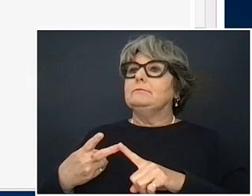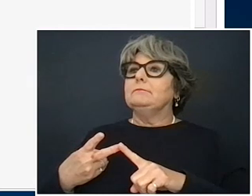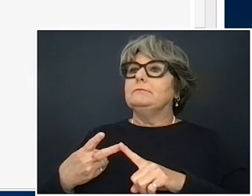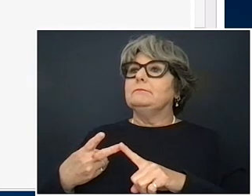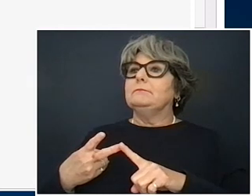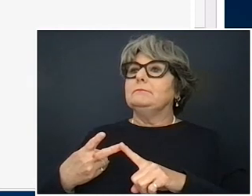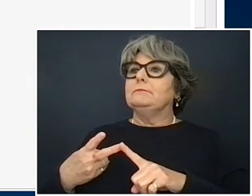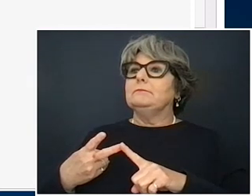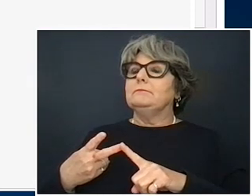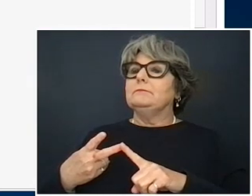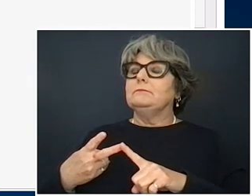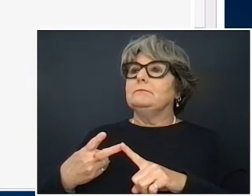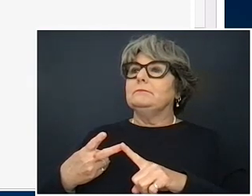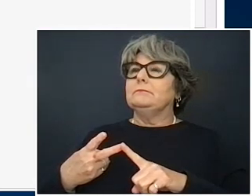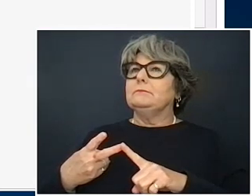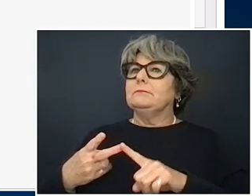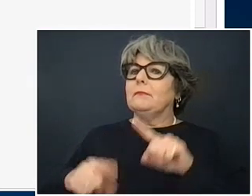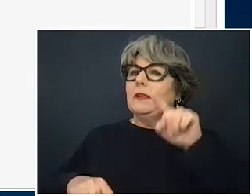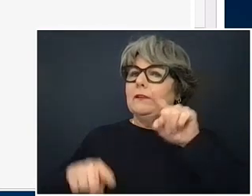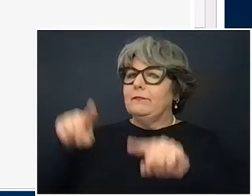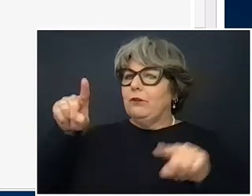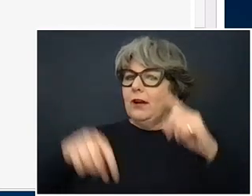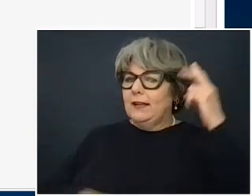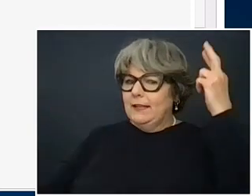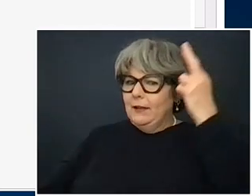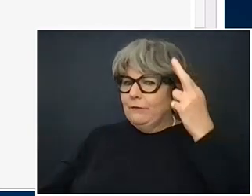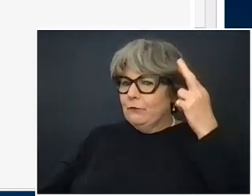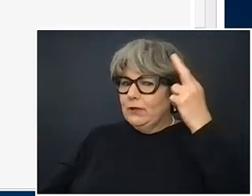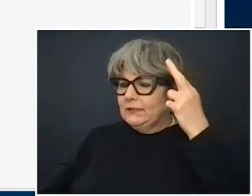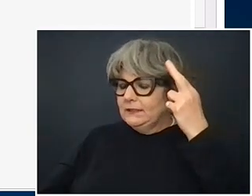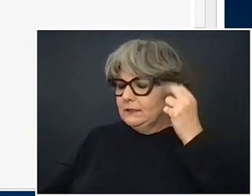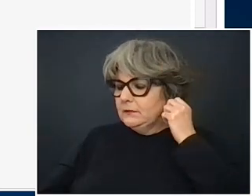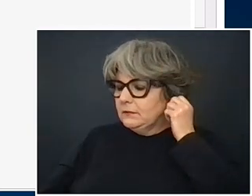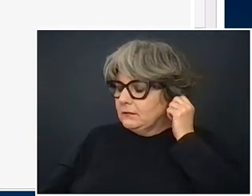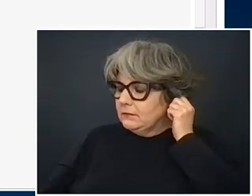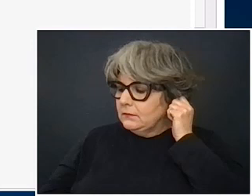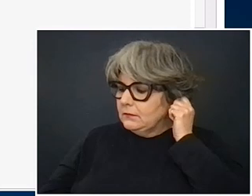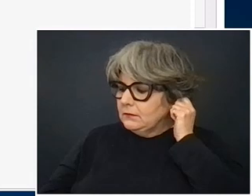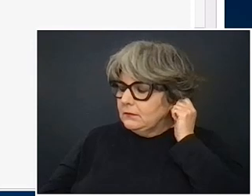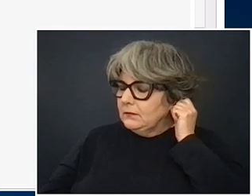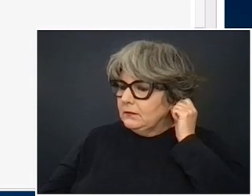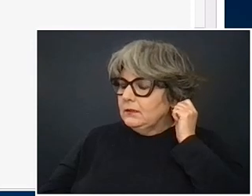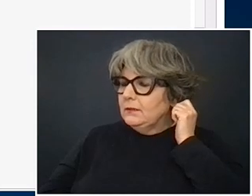variety of reasons. I would suggest that the sheer number is